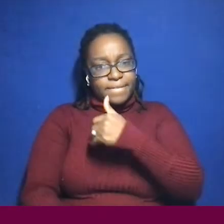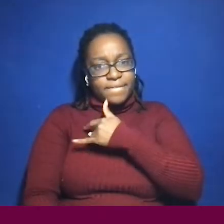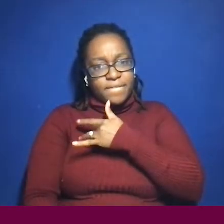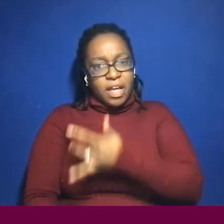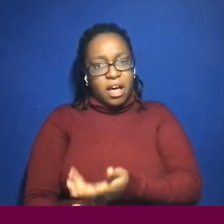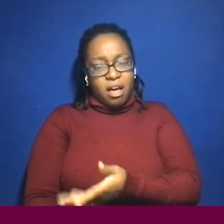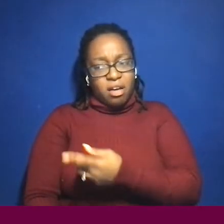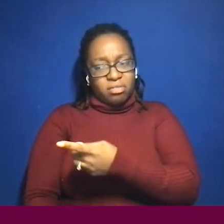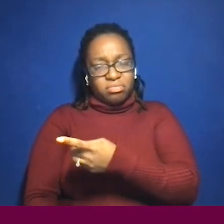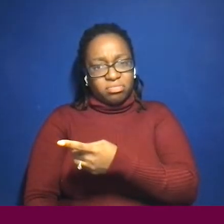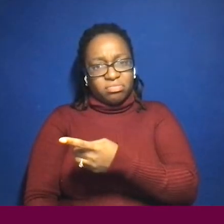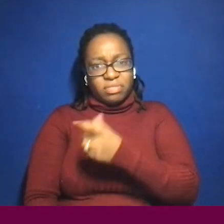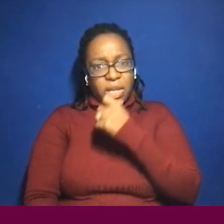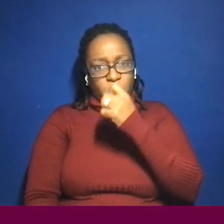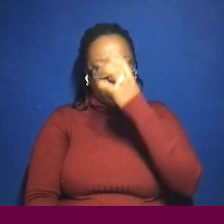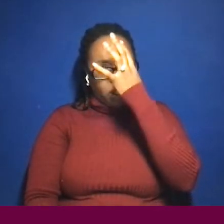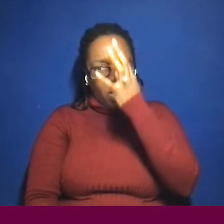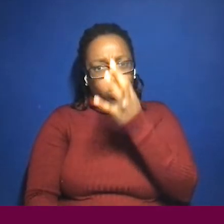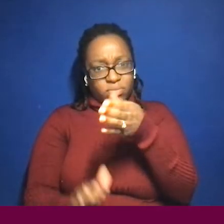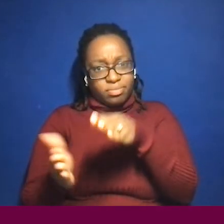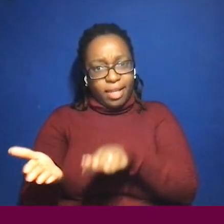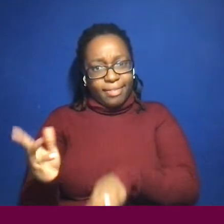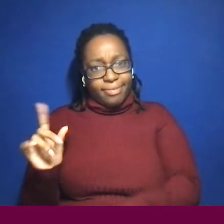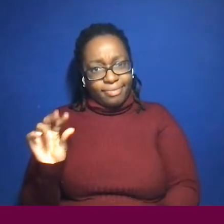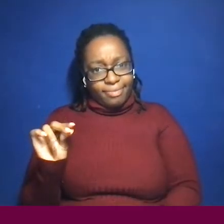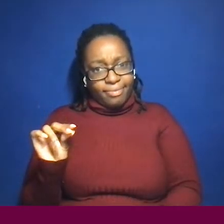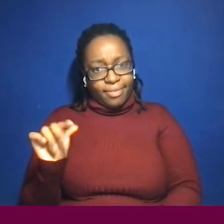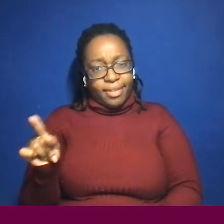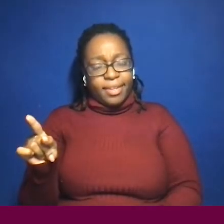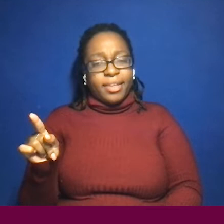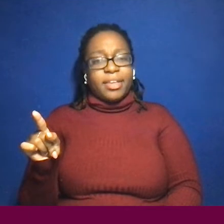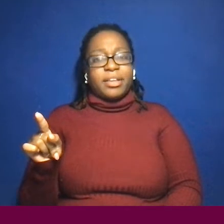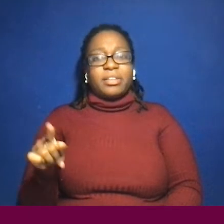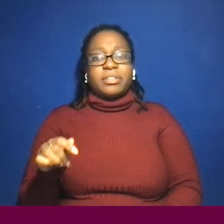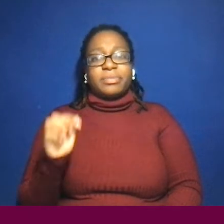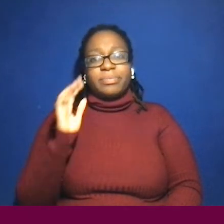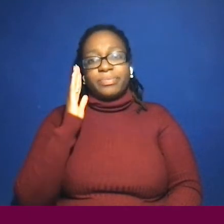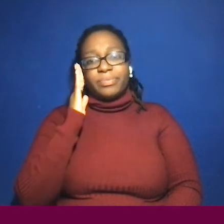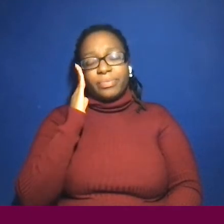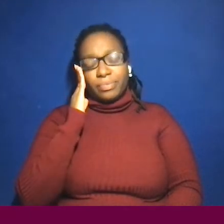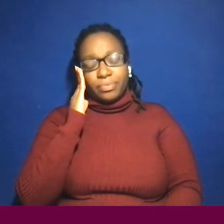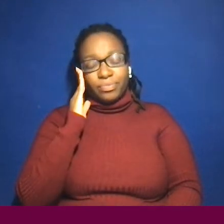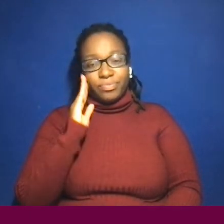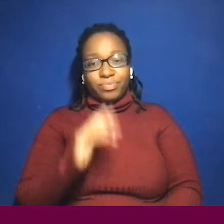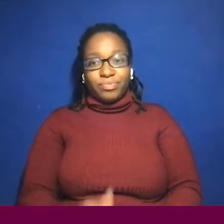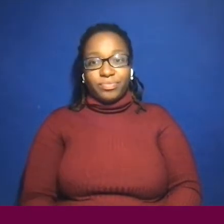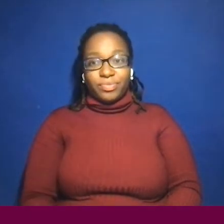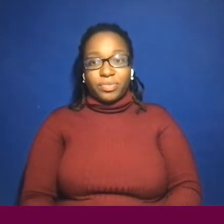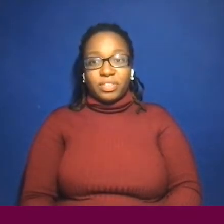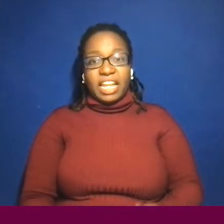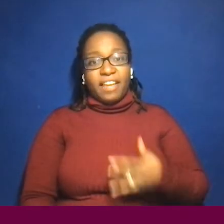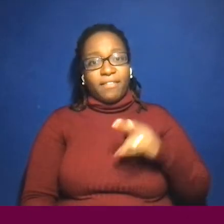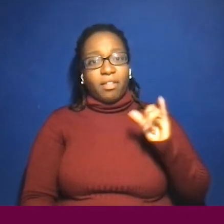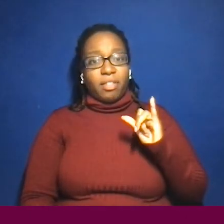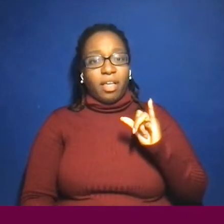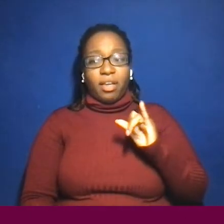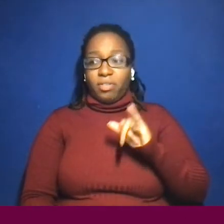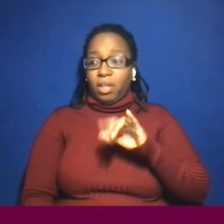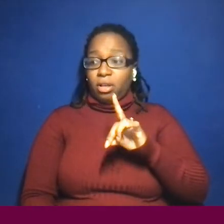brink of death where he was helped out of his last moments of life by those drugs. He was thought